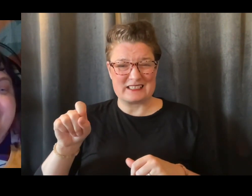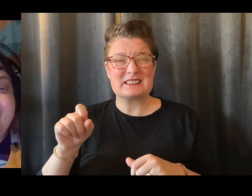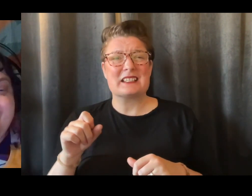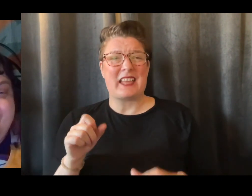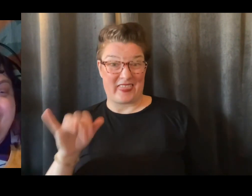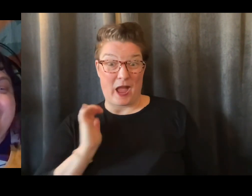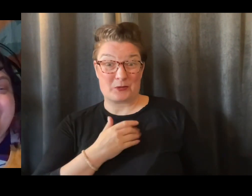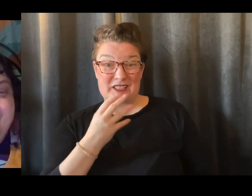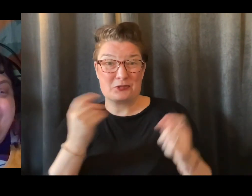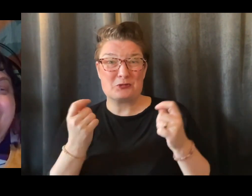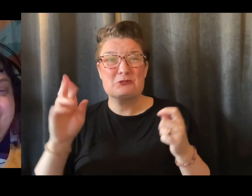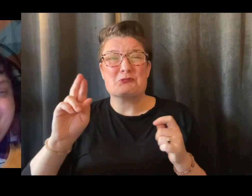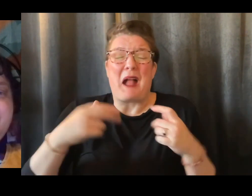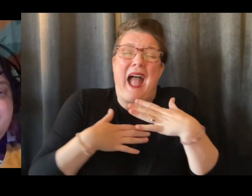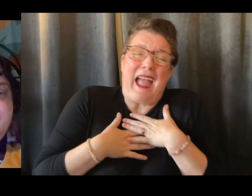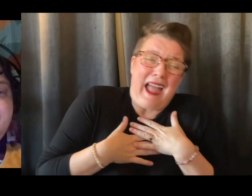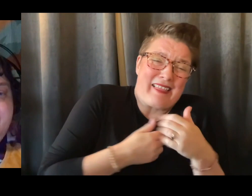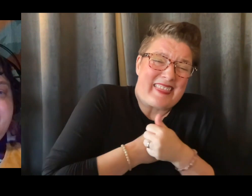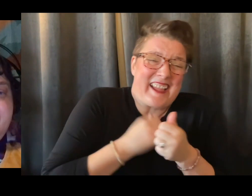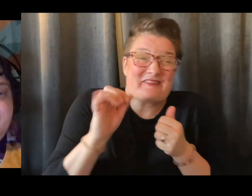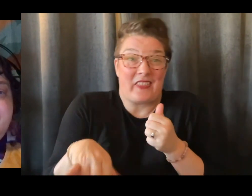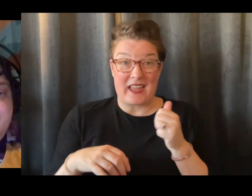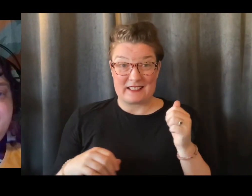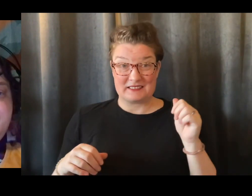Jna: So did we get at that generational thing, Rebekah, that you were trying to Rebekah: Yeah. Yeah.